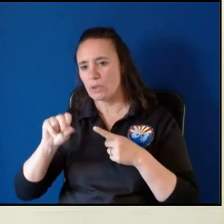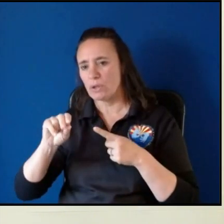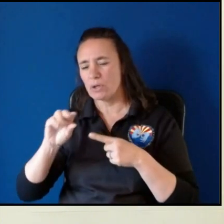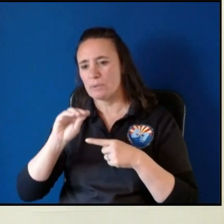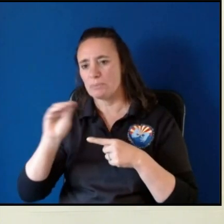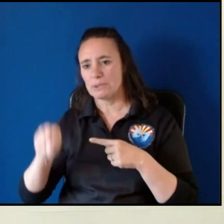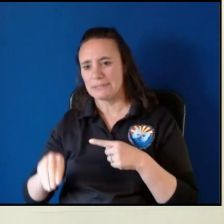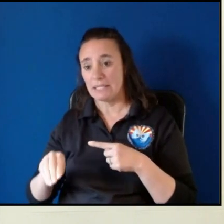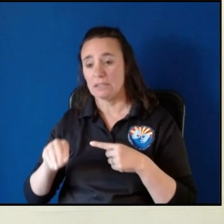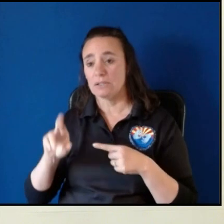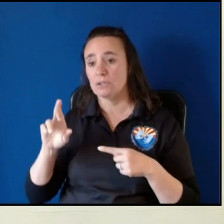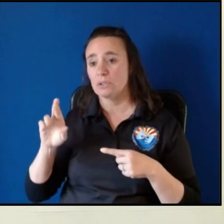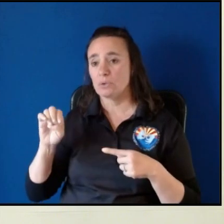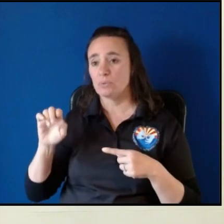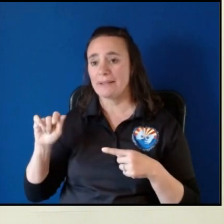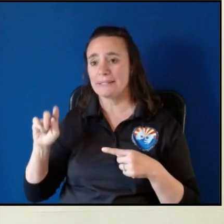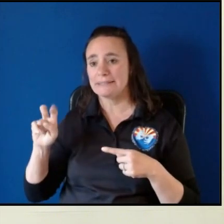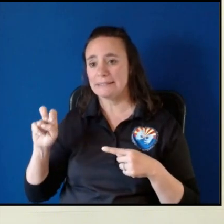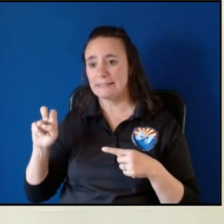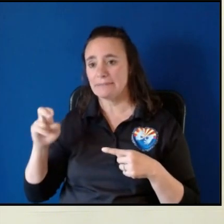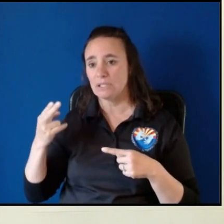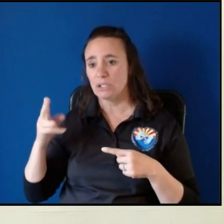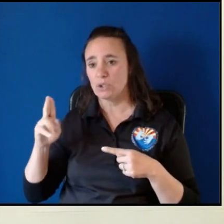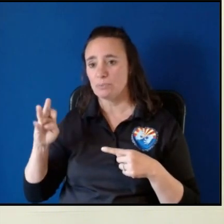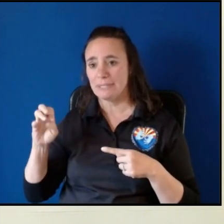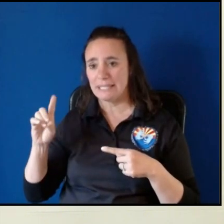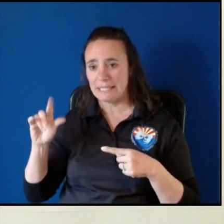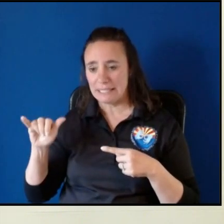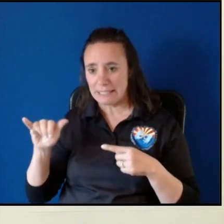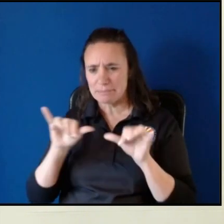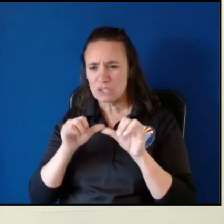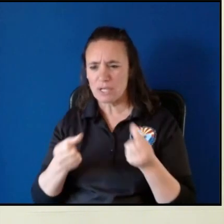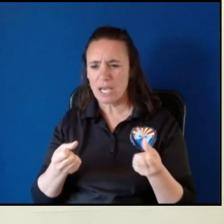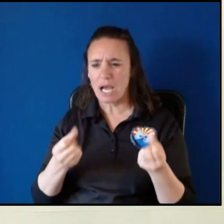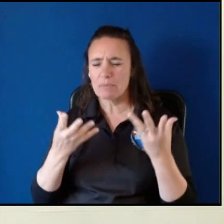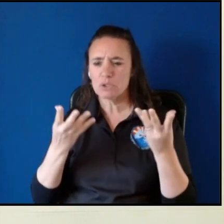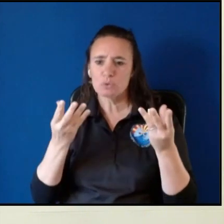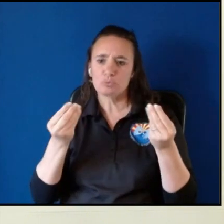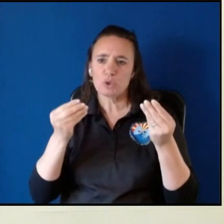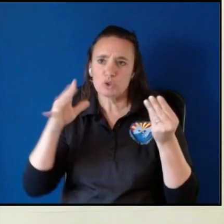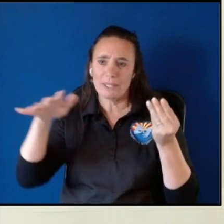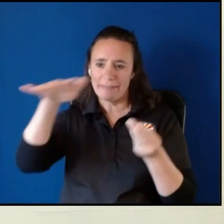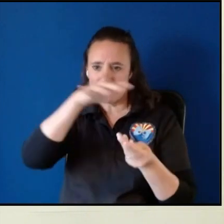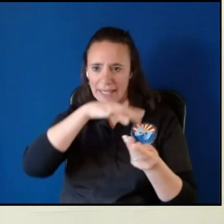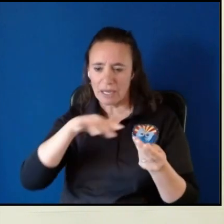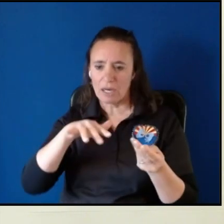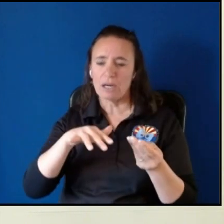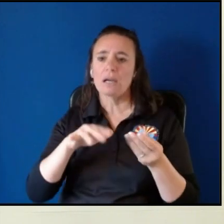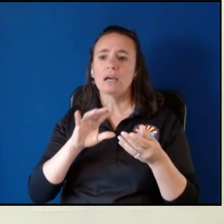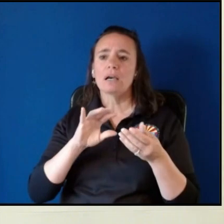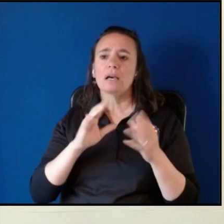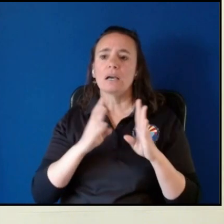measure of how much moisture is in the air. It goes from 0 to 100. Zero which is completely dry, to 100, which is completely saturated air.